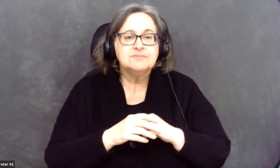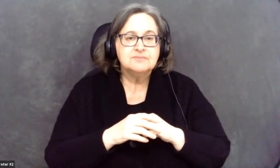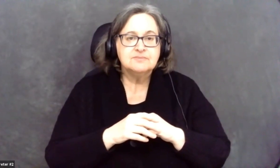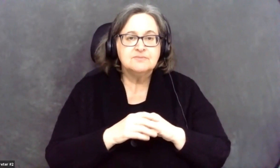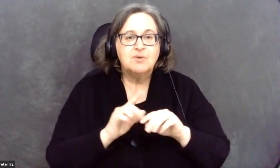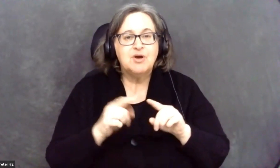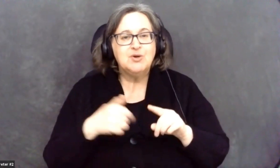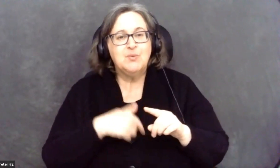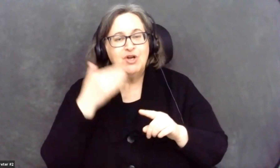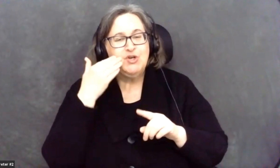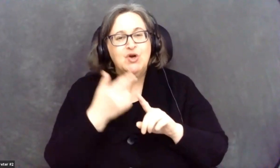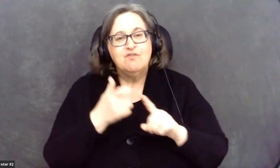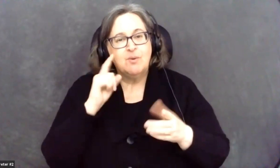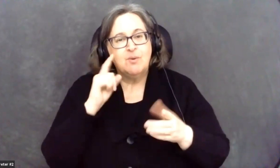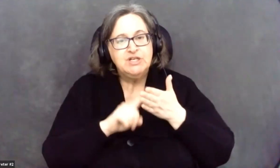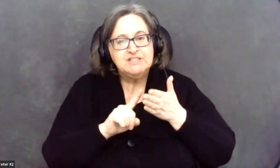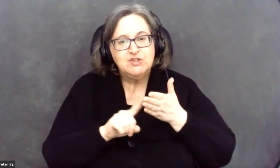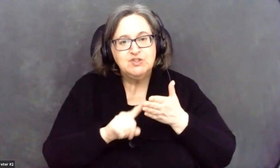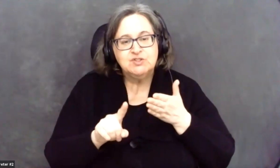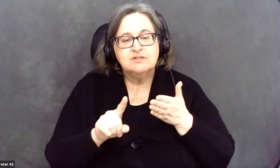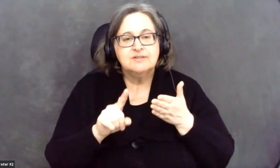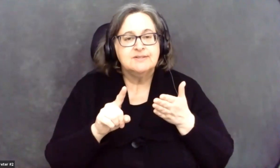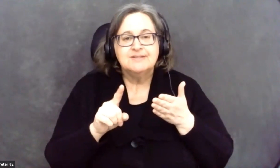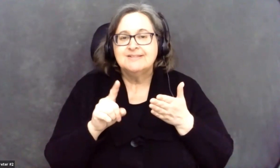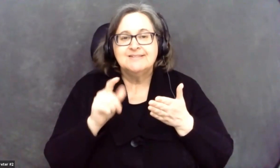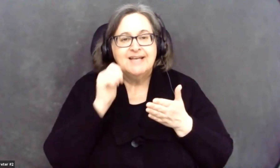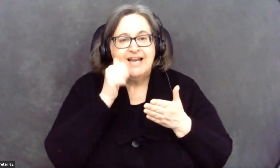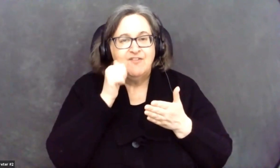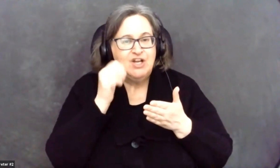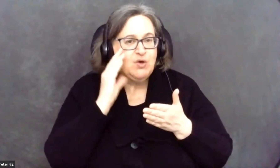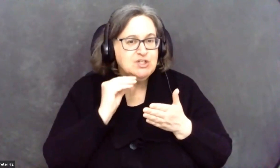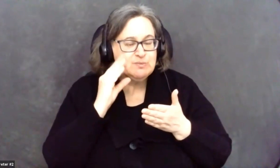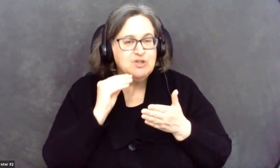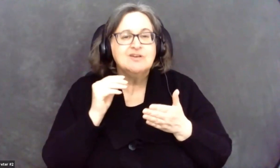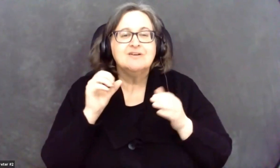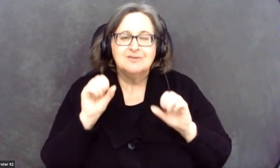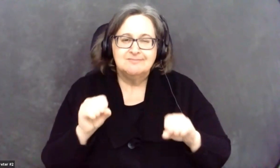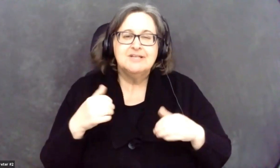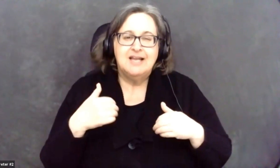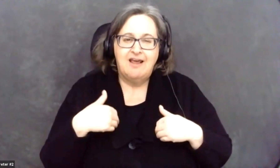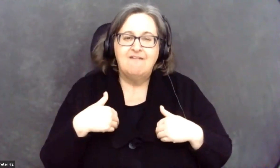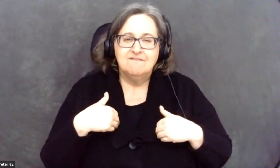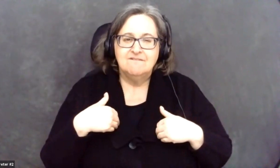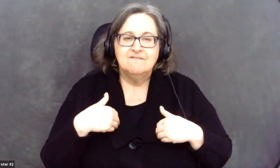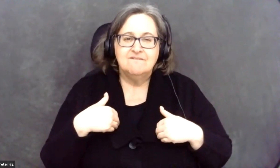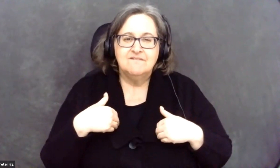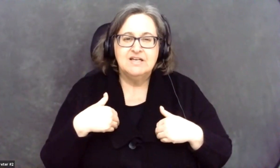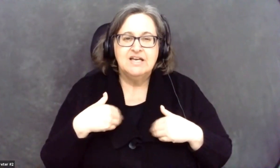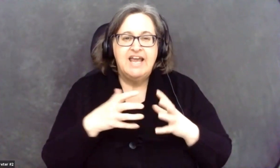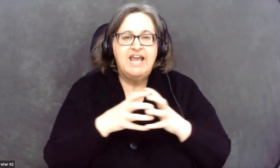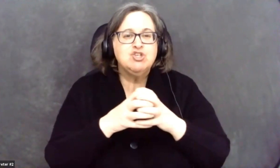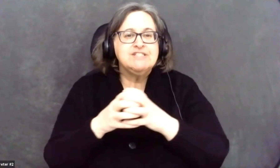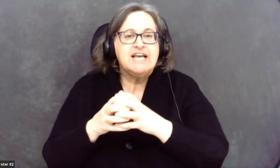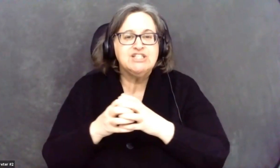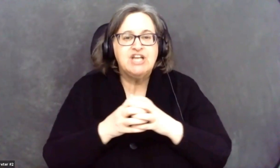We know from research and just everyday experience that there can be a lot of intersectionality of